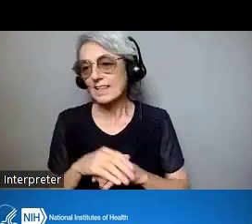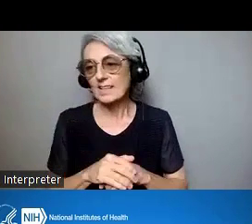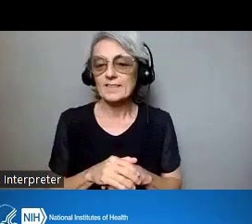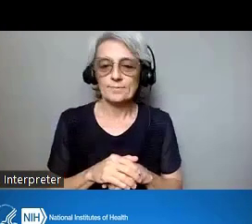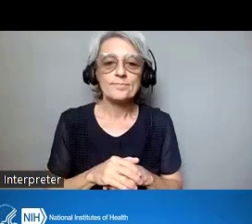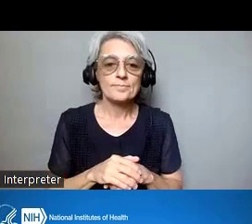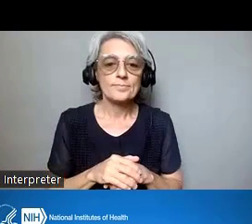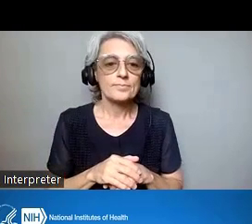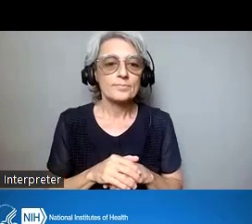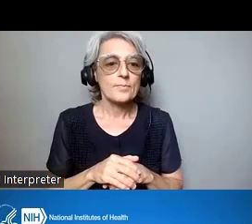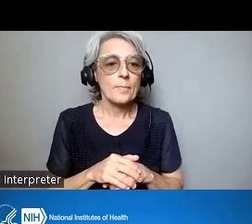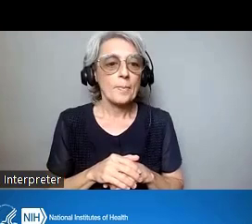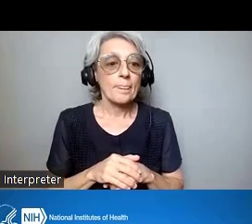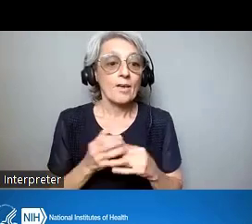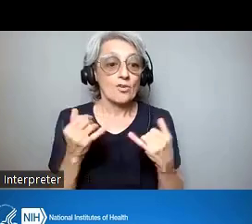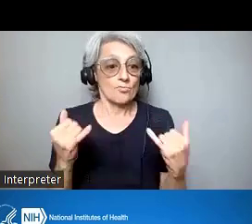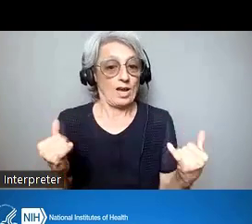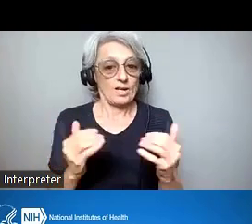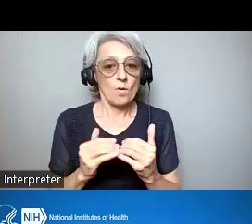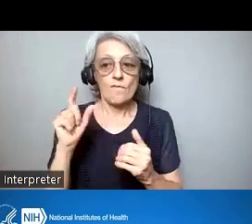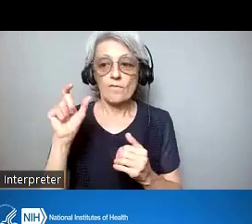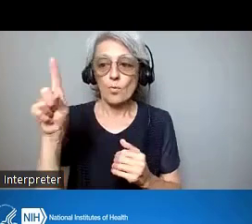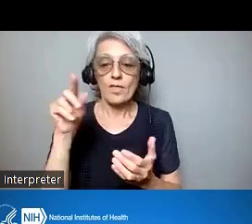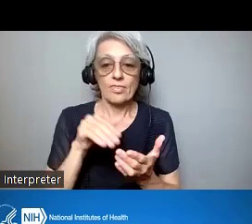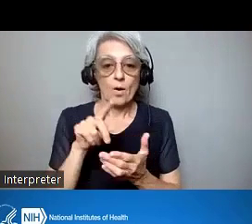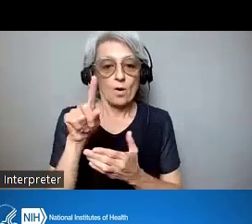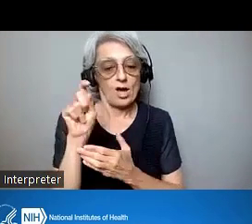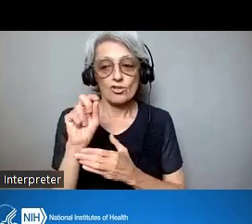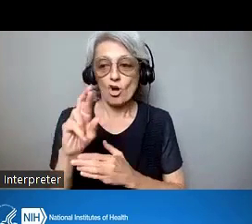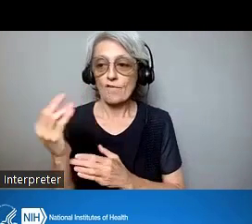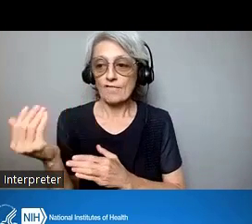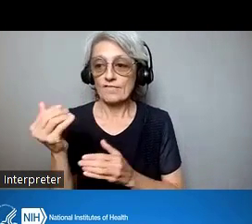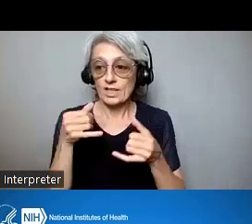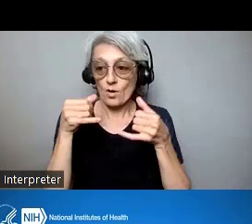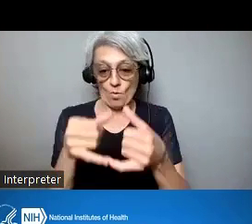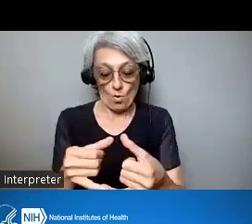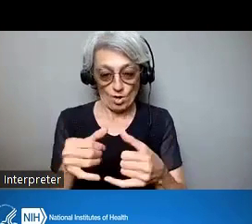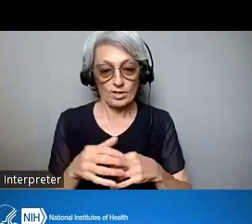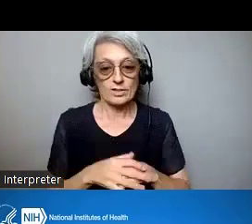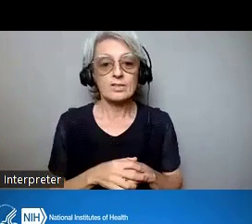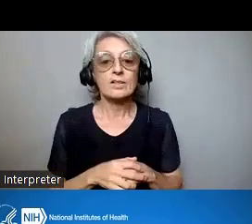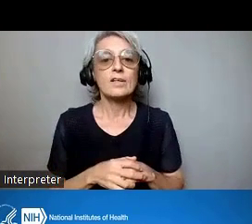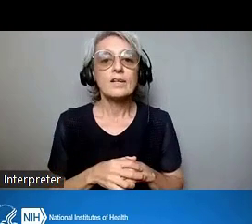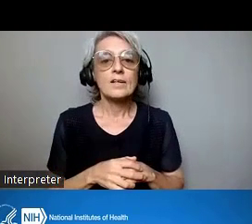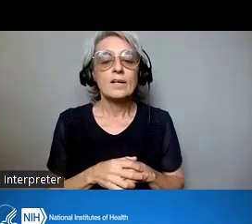Currently, there are over 1,100 active R15 awards, and with the National Institute of General Medical